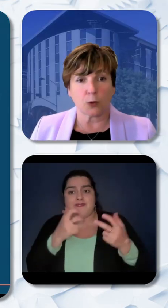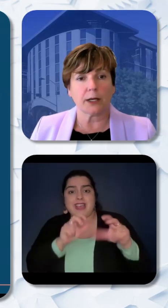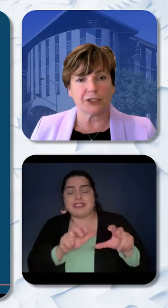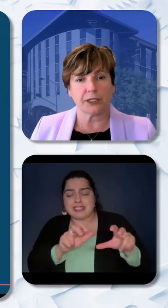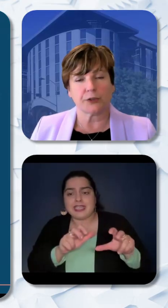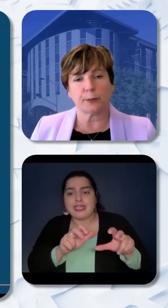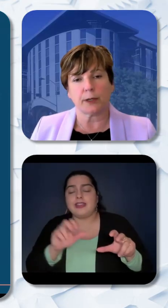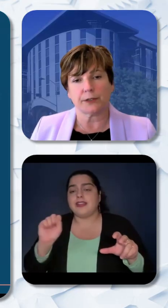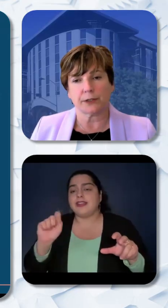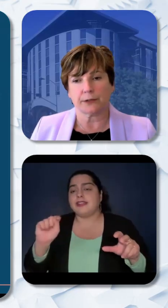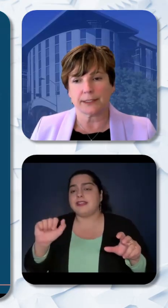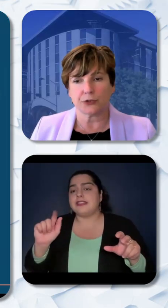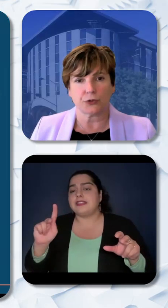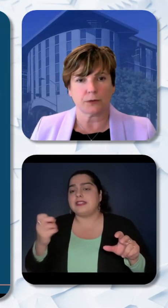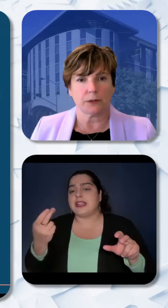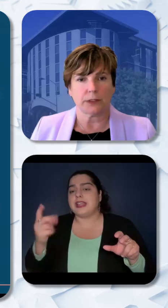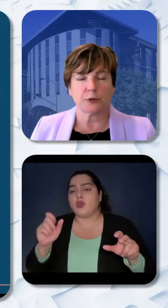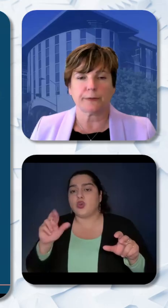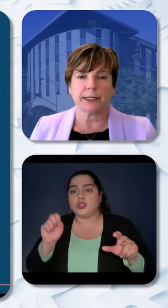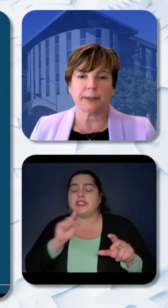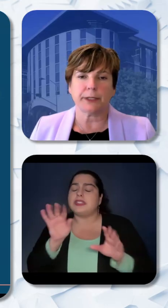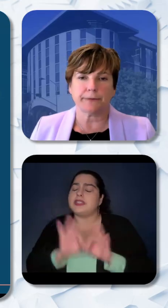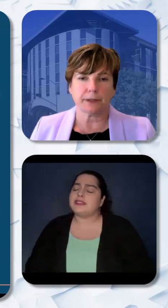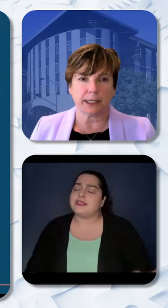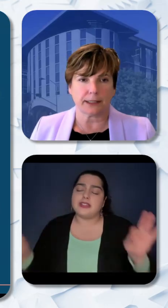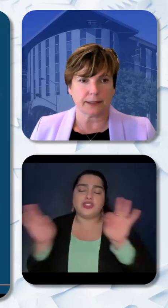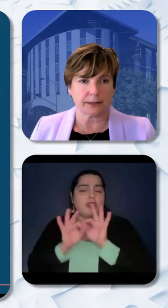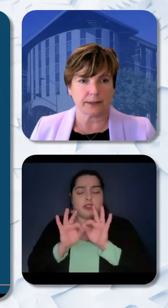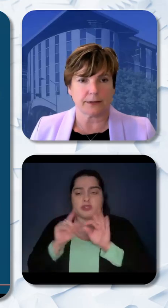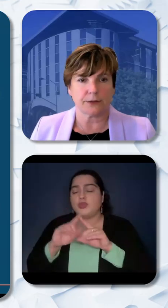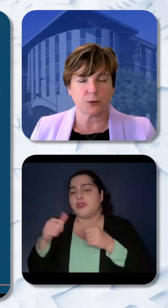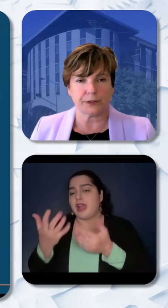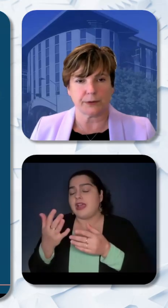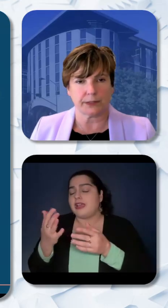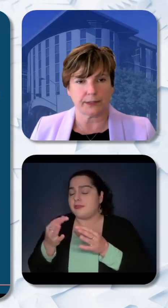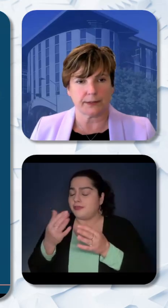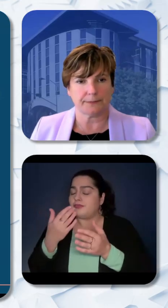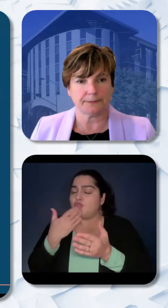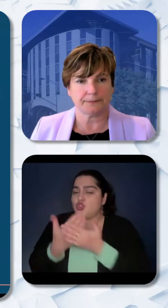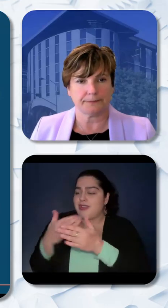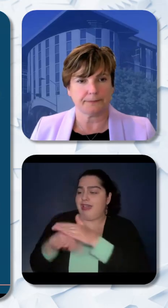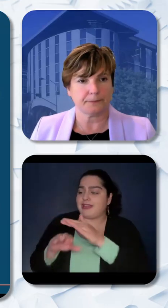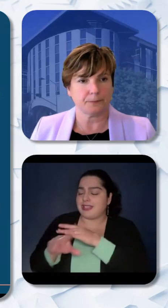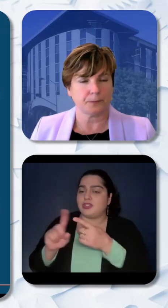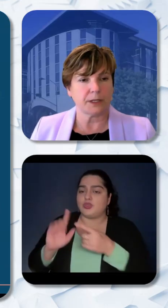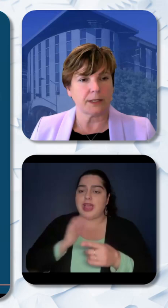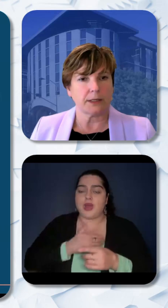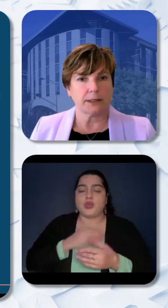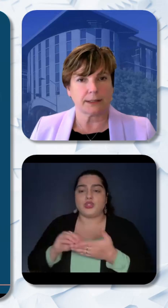or educational partners are essential to providing meaningful access to our students.